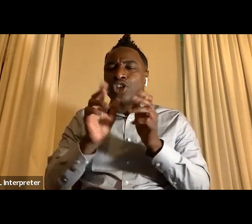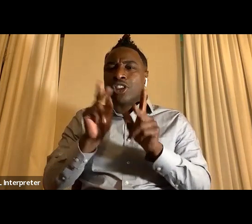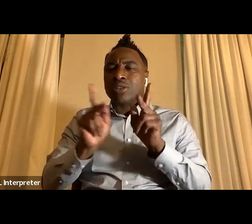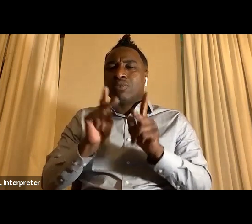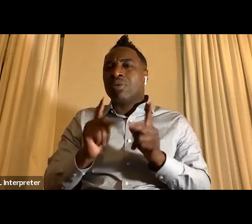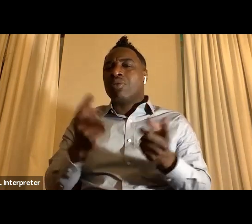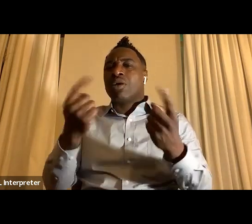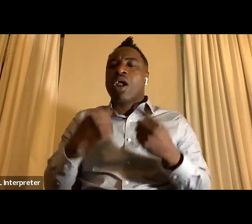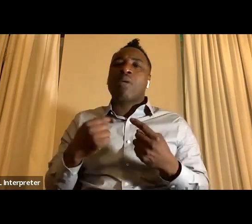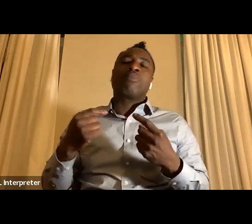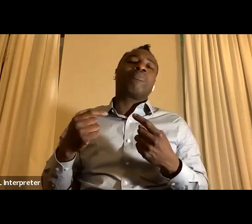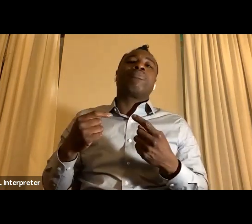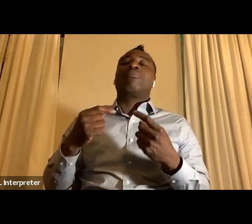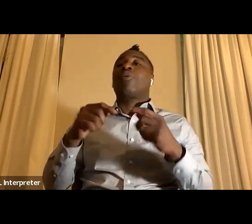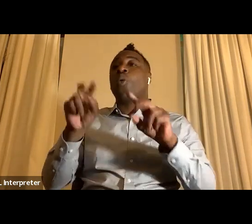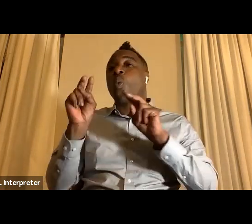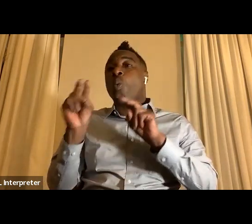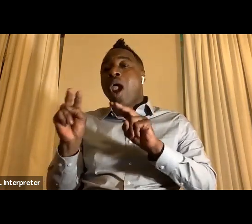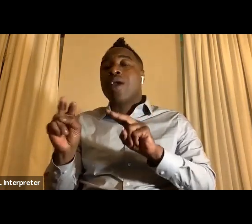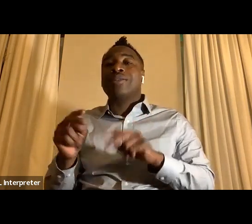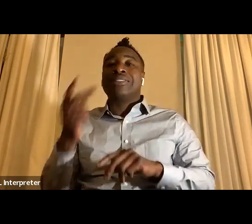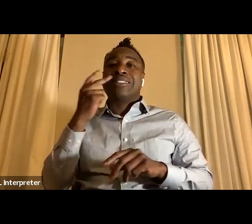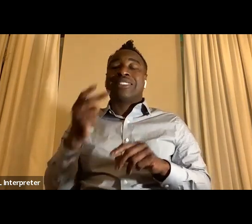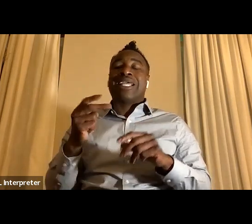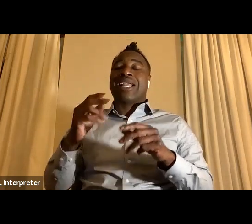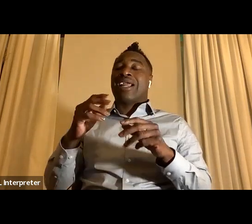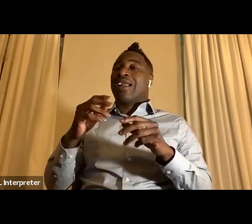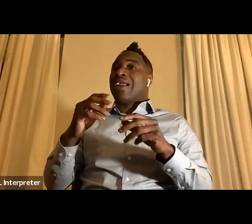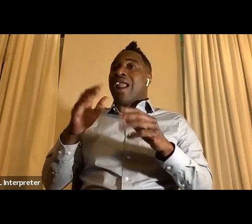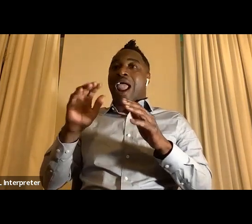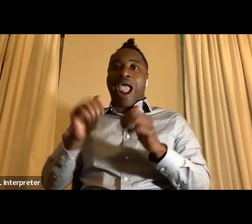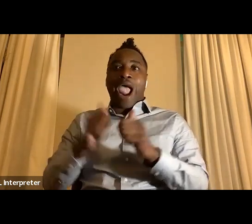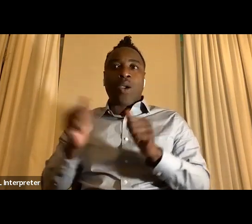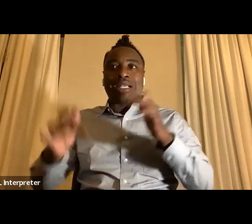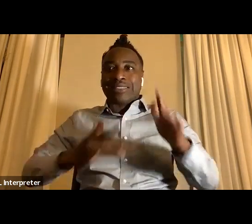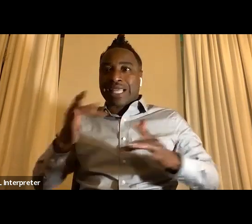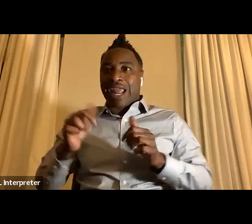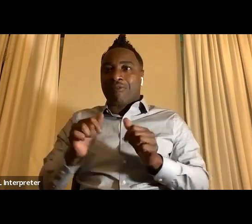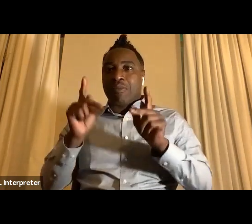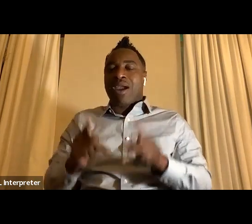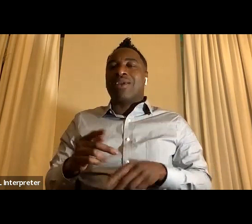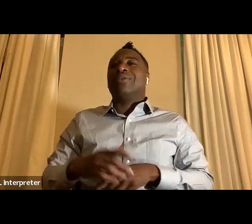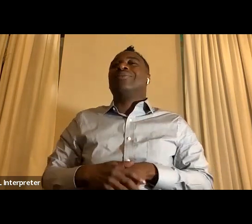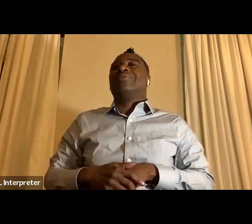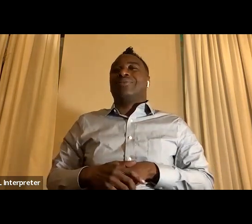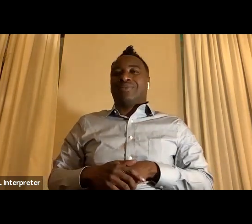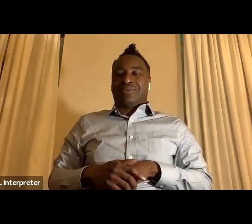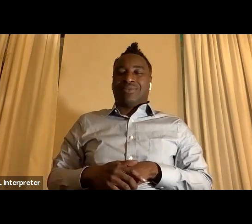and like seeing how excited everybody gets over that and like how much we just bounce off of each other when we're just all in a room together.